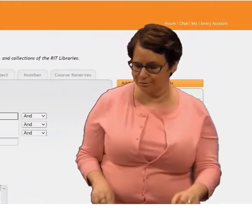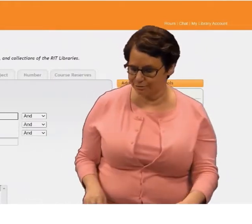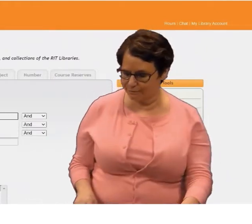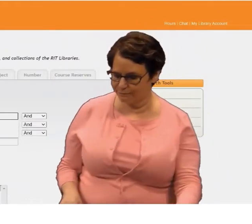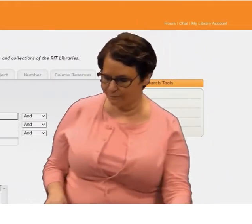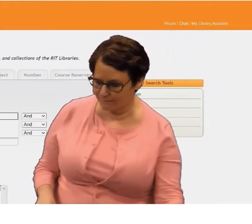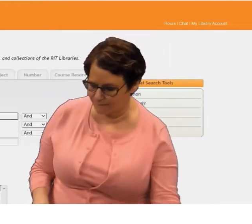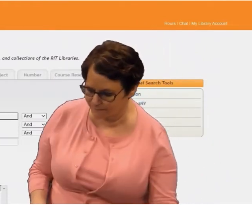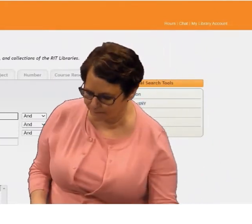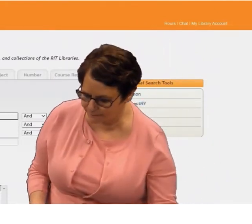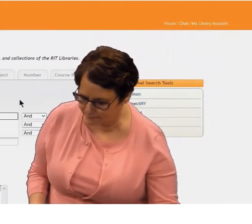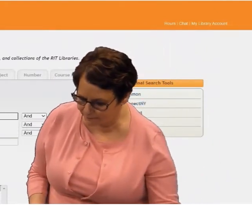I can type in the keywords.